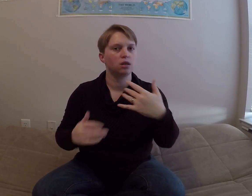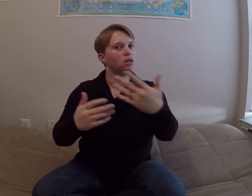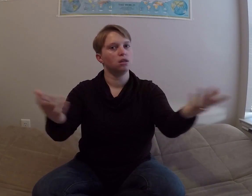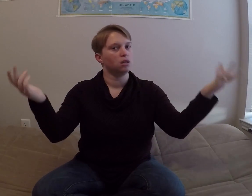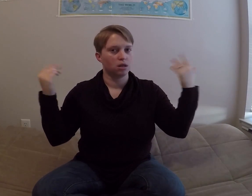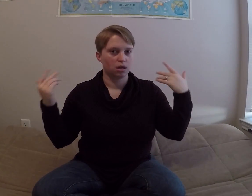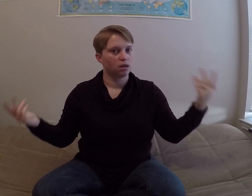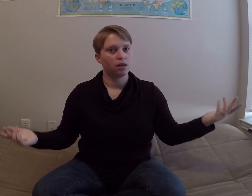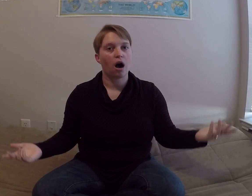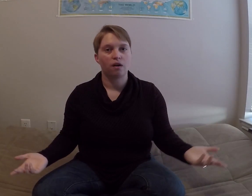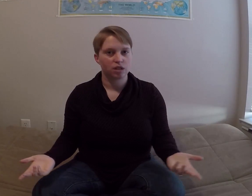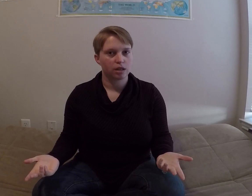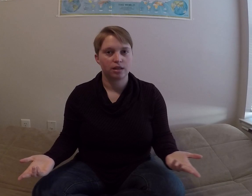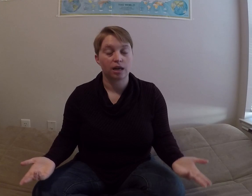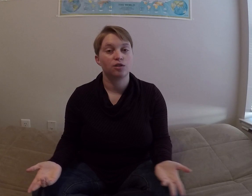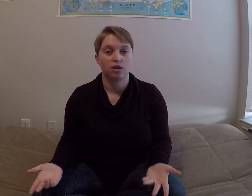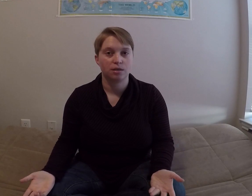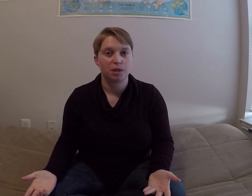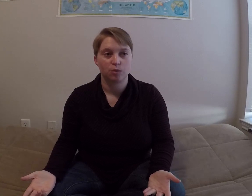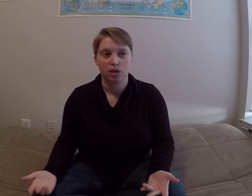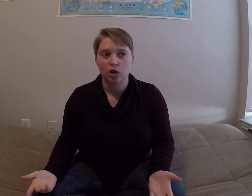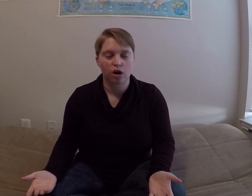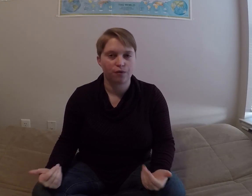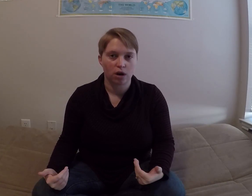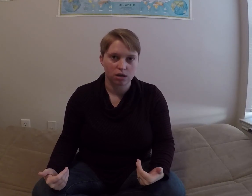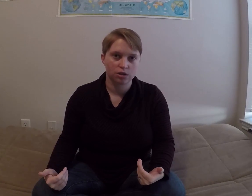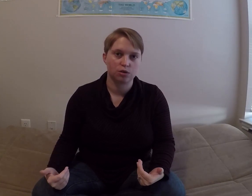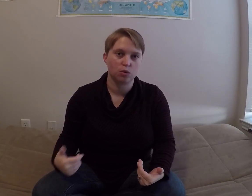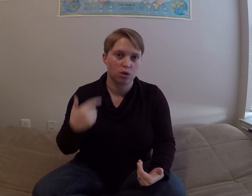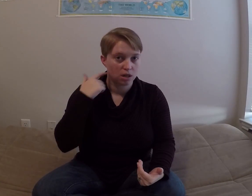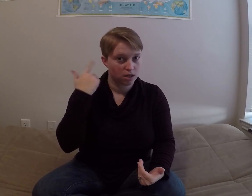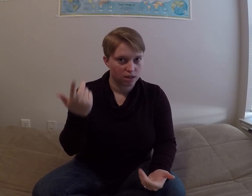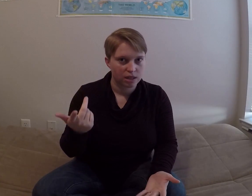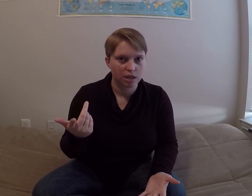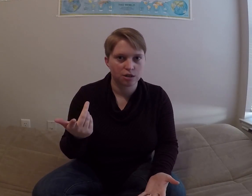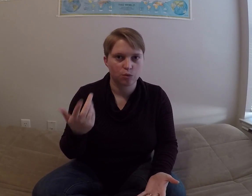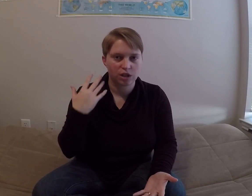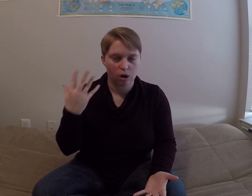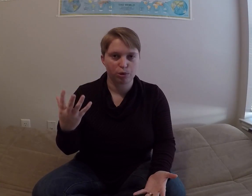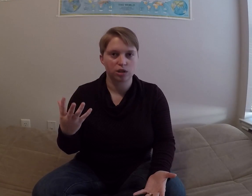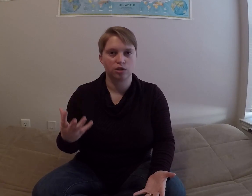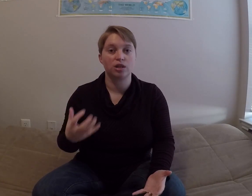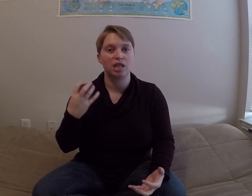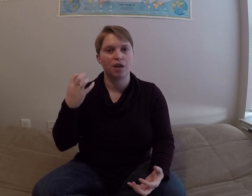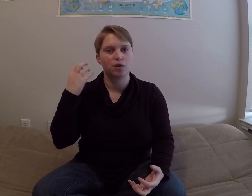Obviously that’s going to be a really hard for us to hear with our processor,